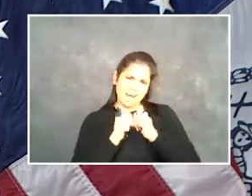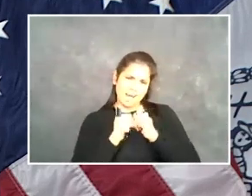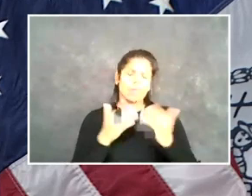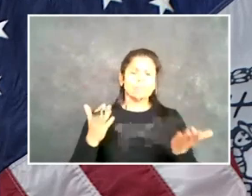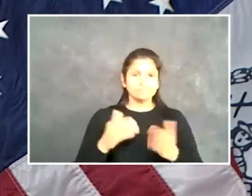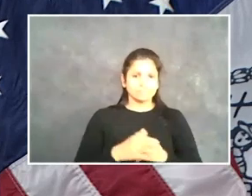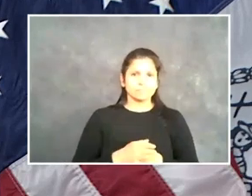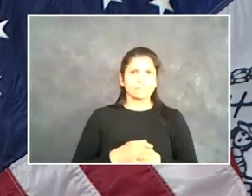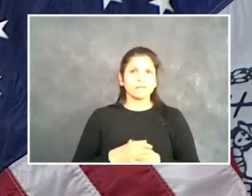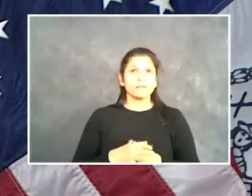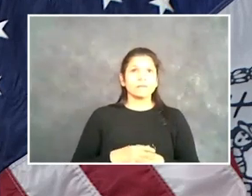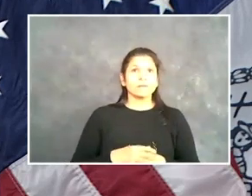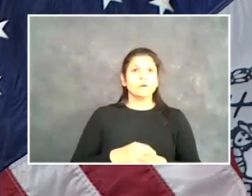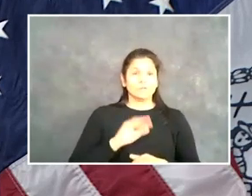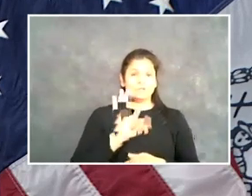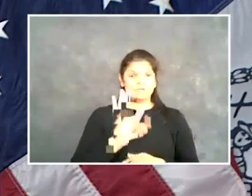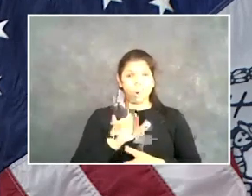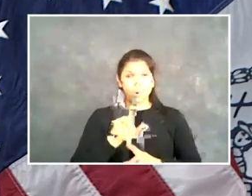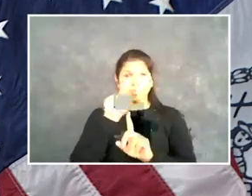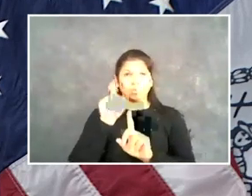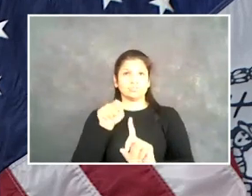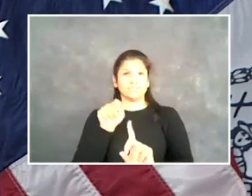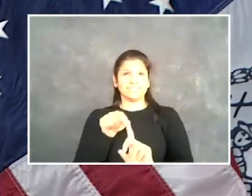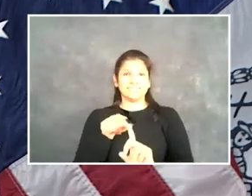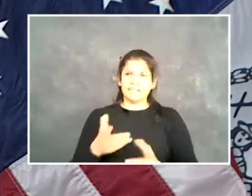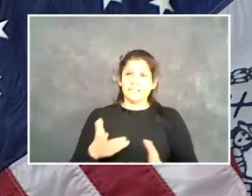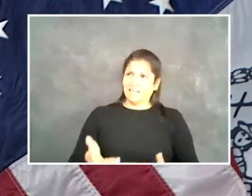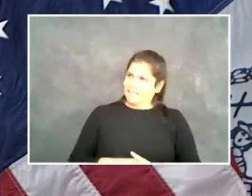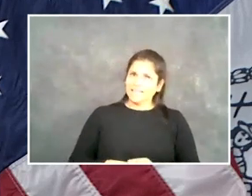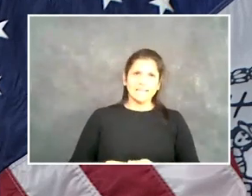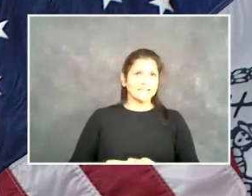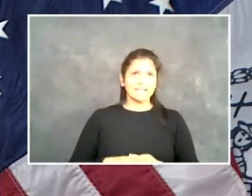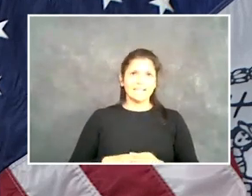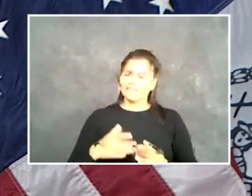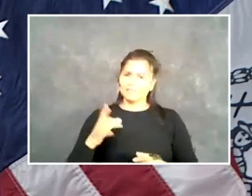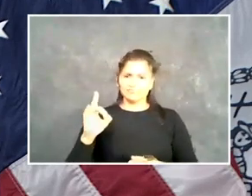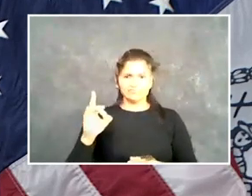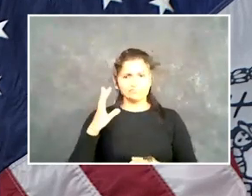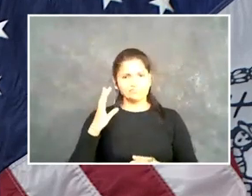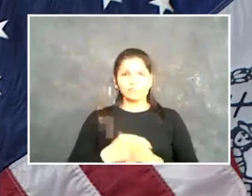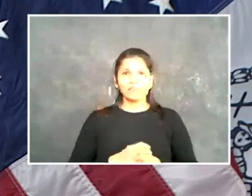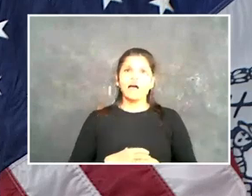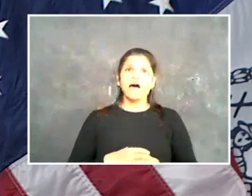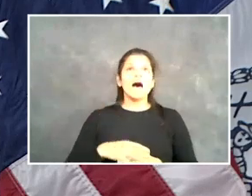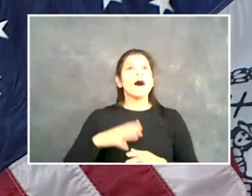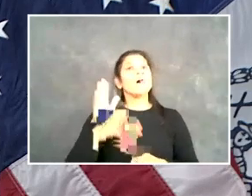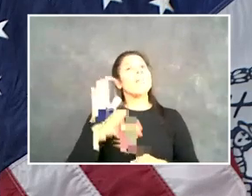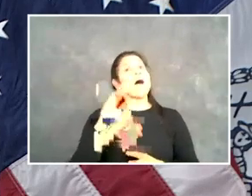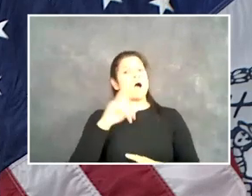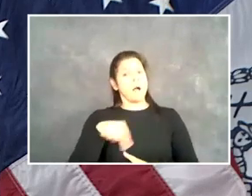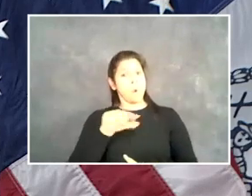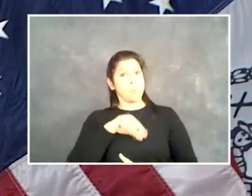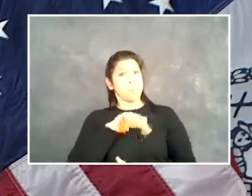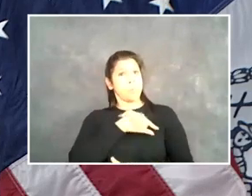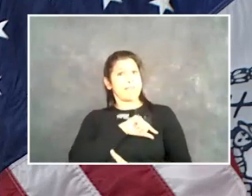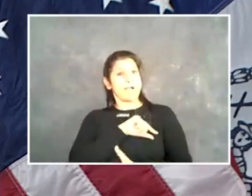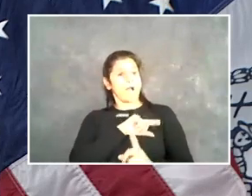QUALIFICATION IS. A QUALIFICATION IN MY VIEW IS WHO HAS THE WEIGHT. WHO HAS THE INTELLECT, WHO HAS